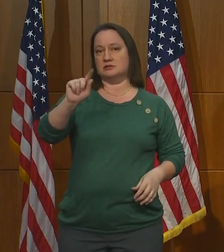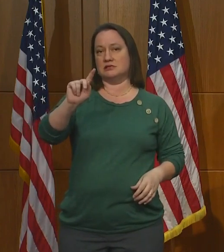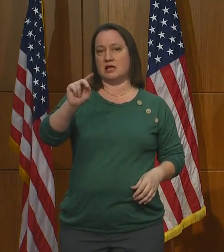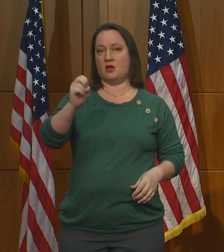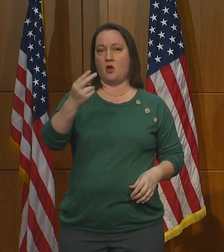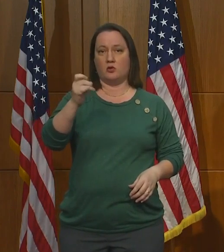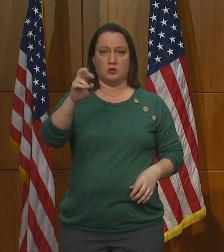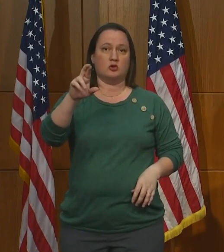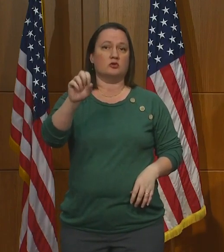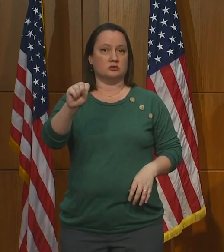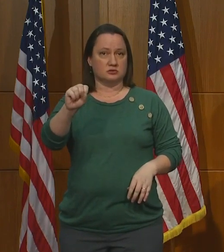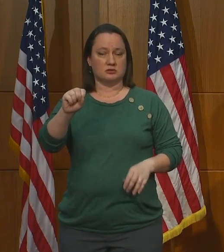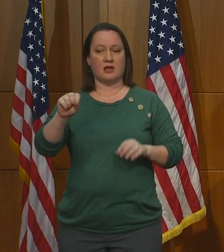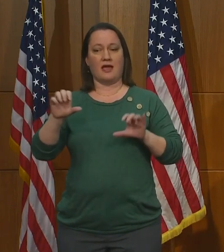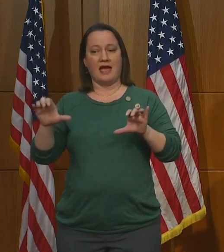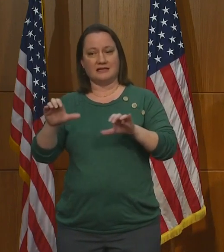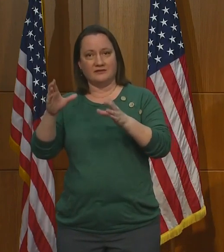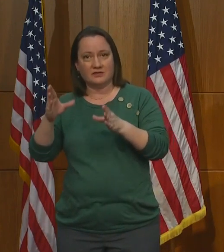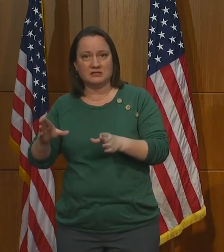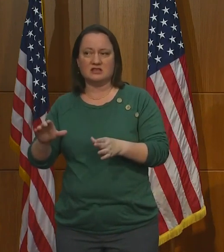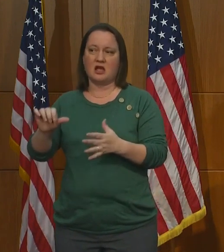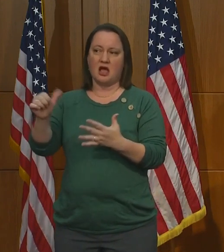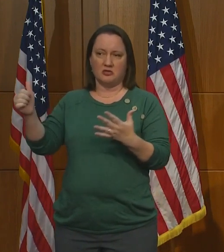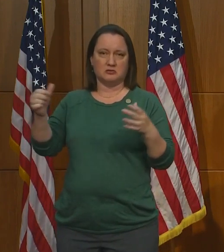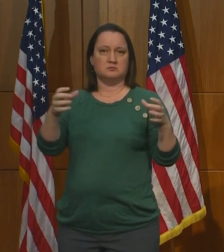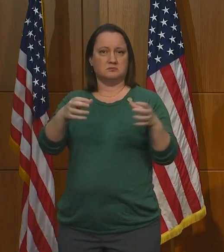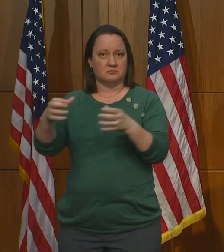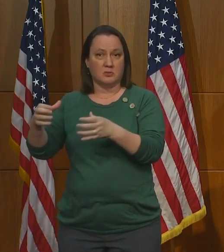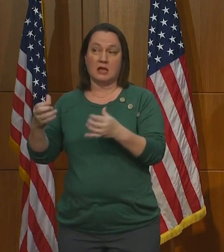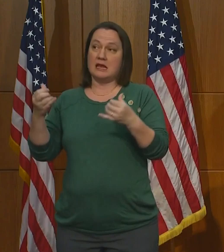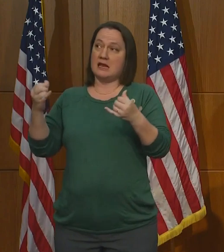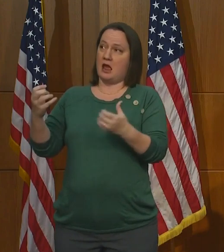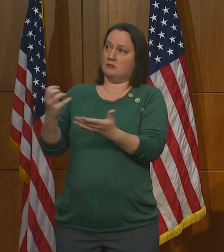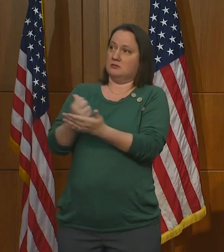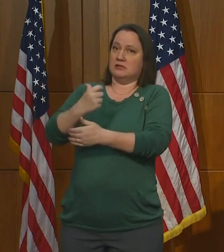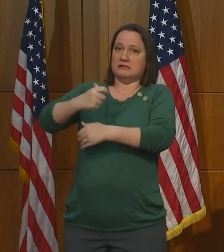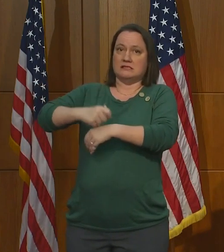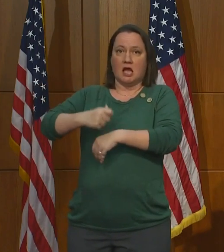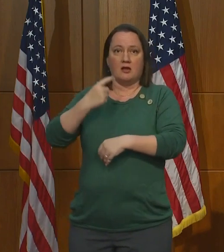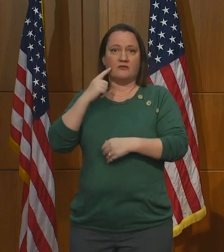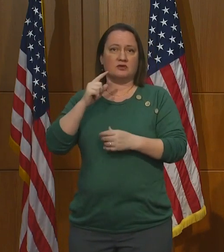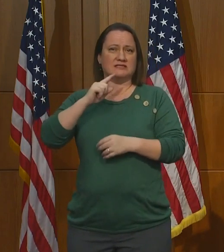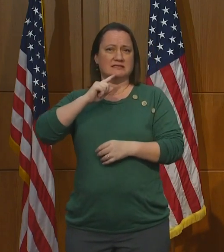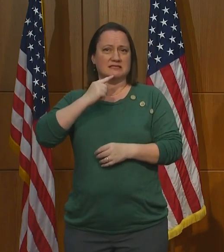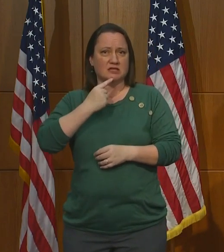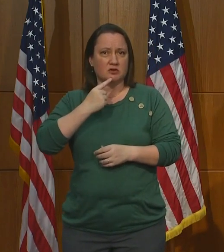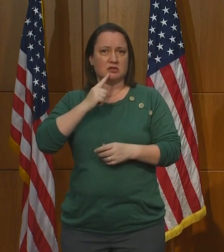AND MANY OTHERS. THIS IS AN